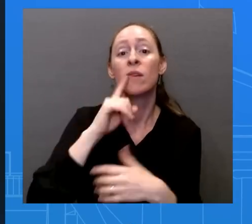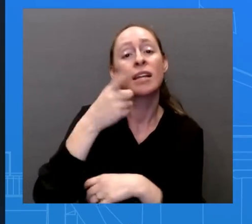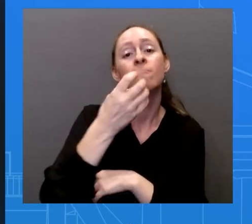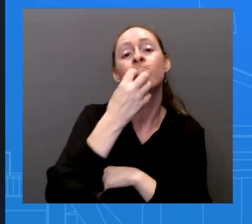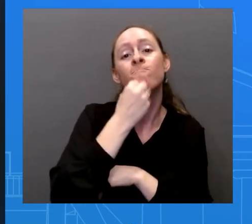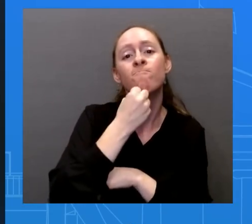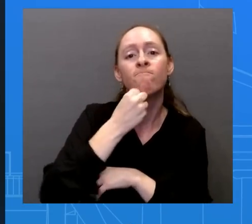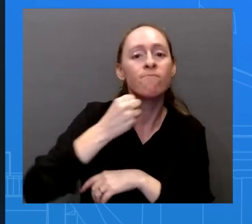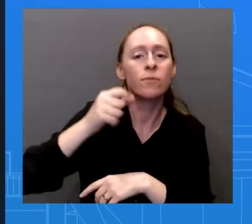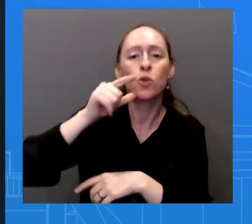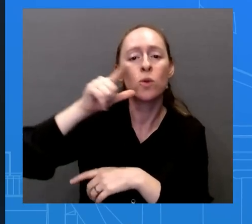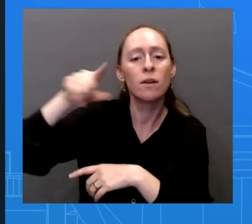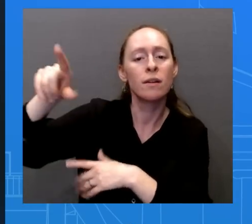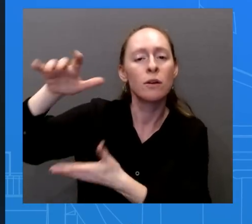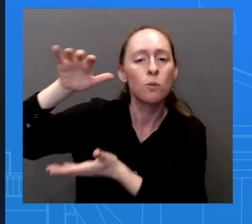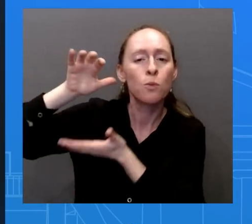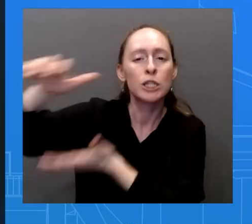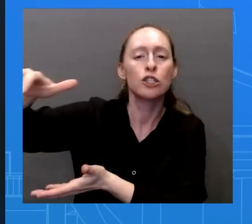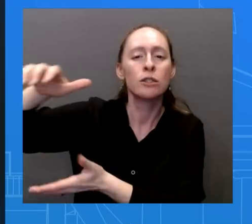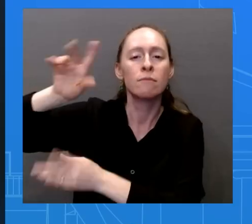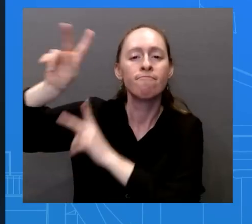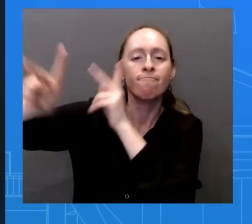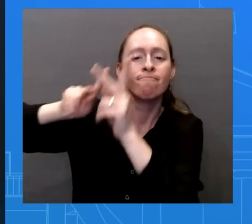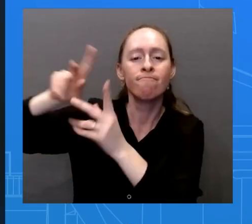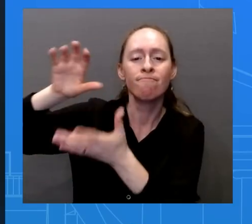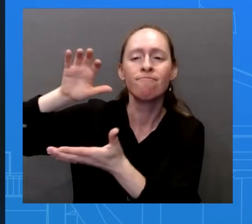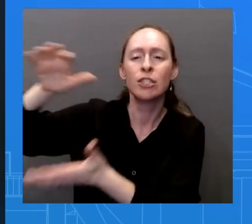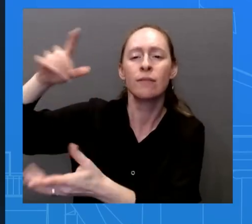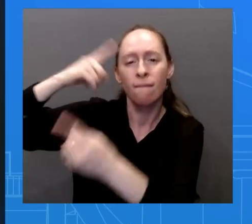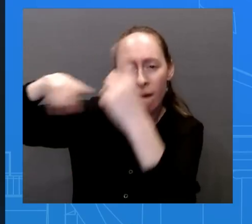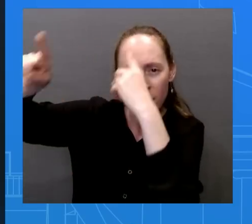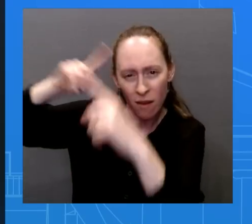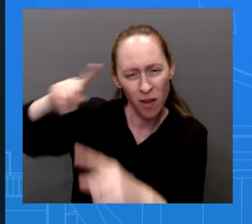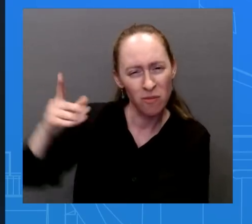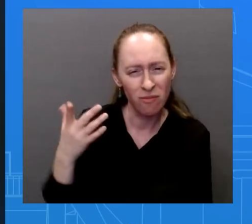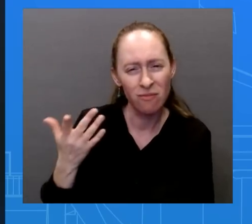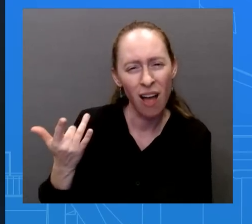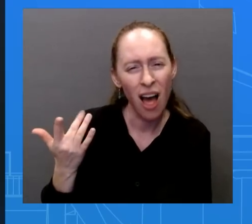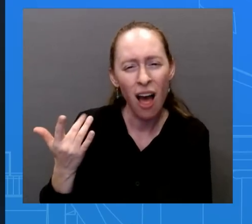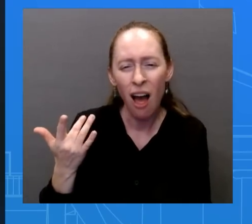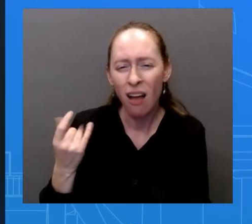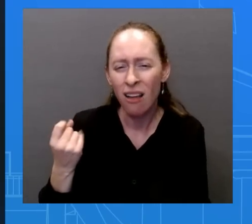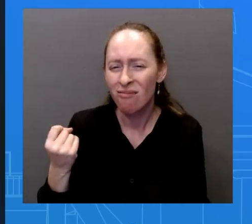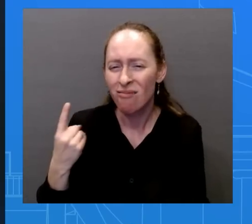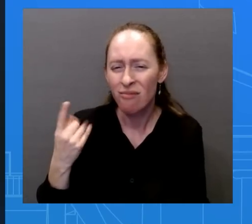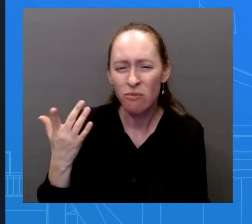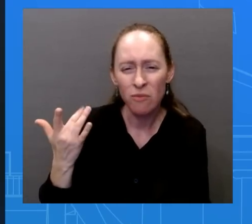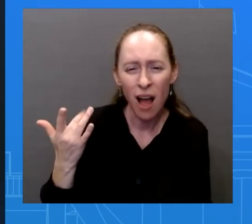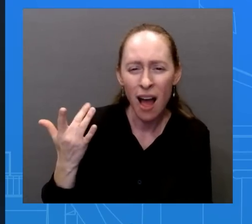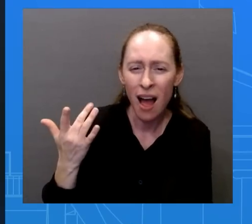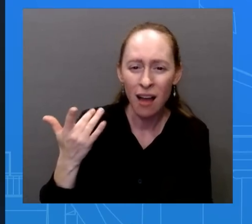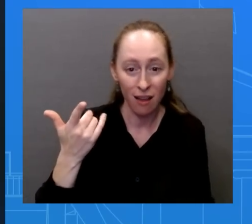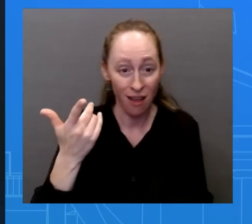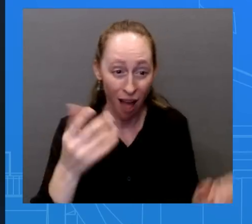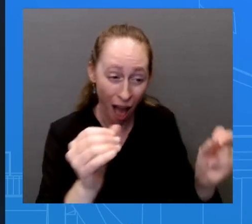to lower costs for seniors? Why would you take out -- take away the opportunity to lower costs on -- when it comes to energy?